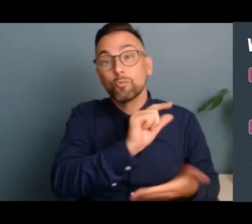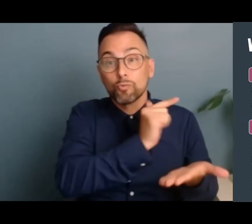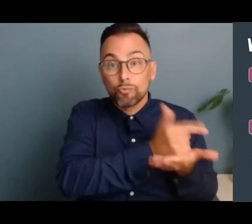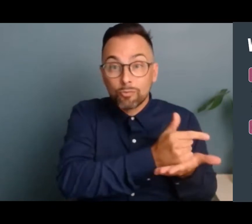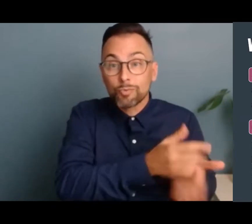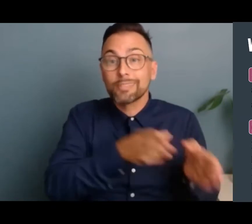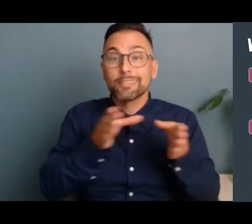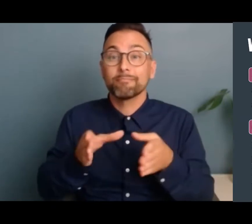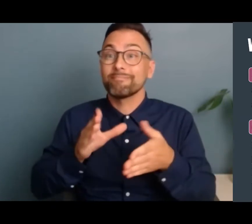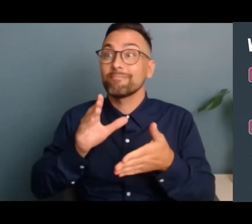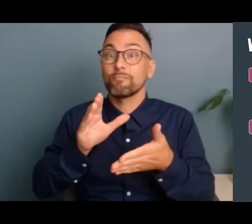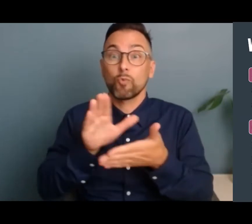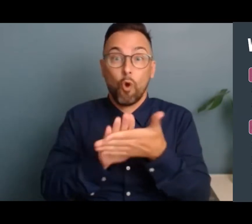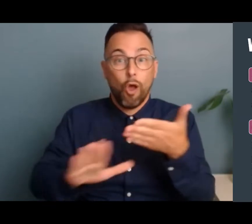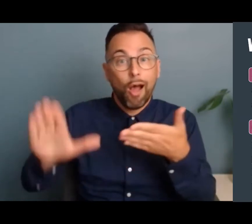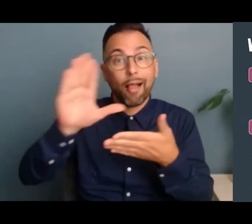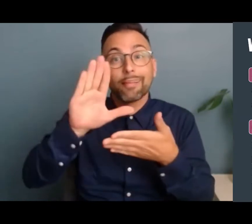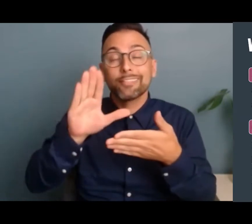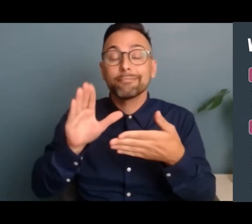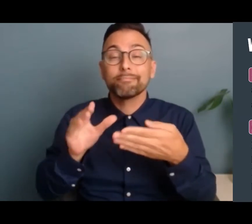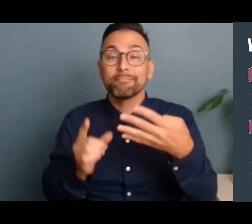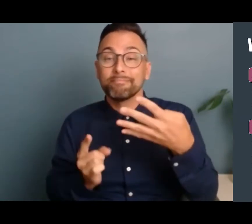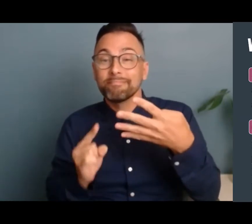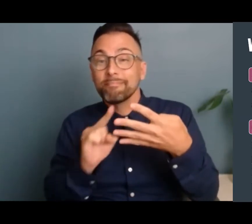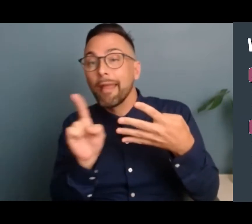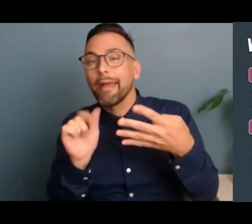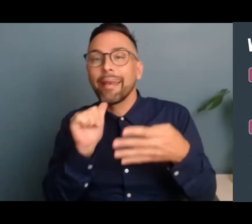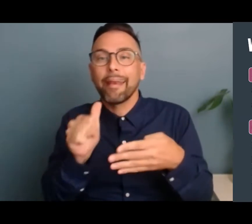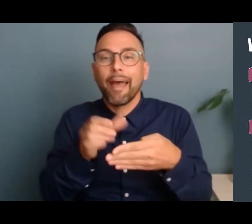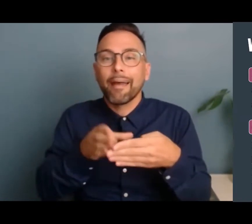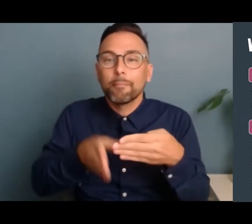graduates, those attending college